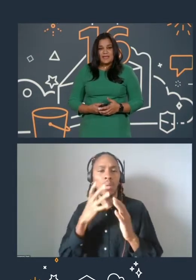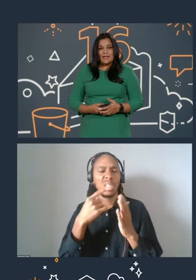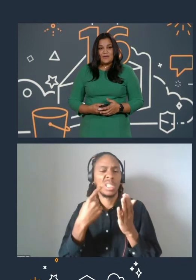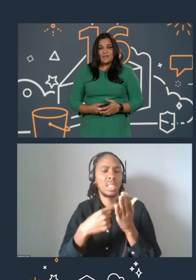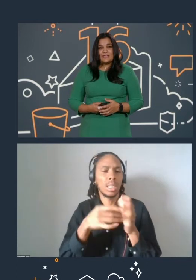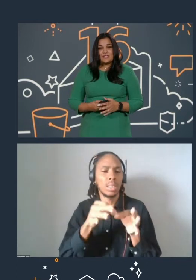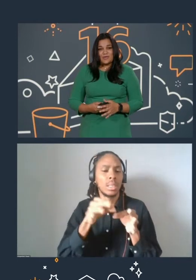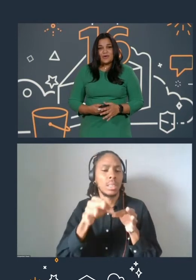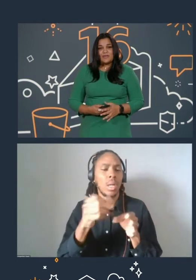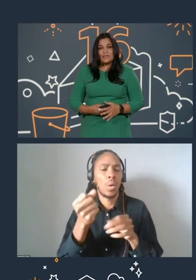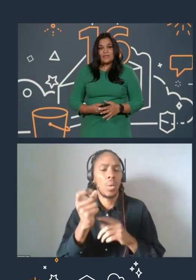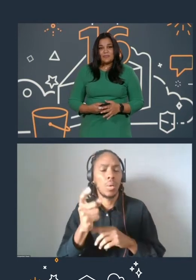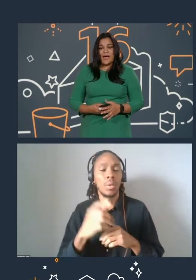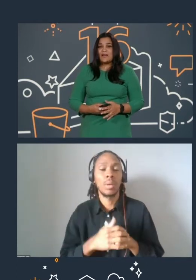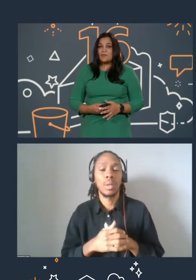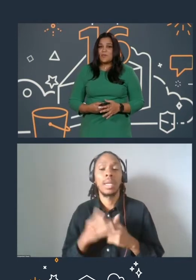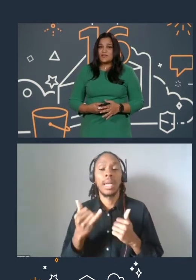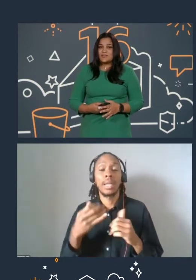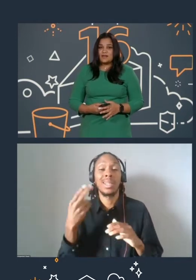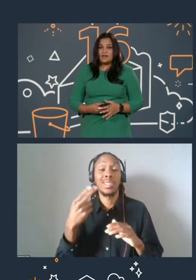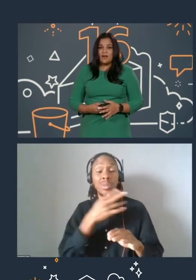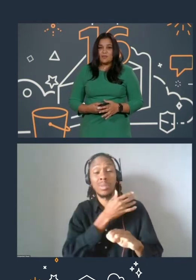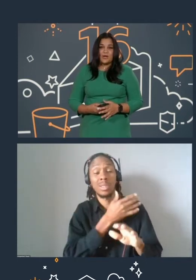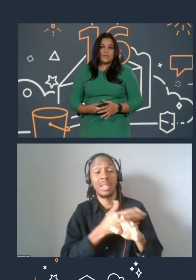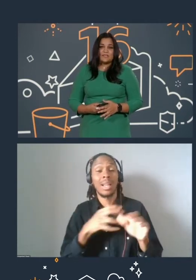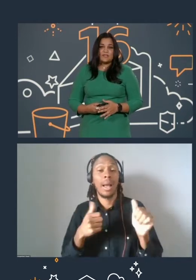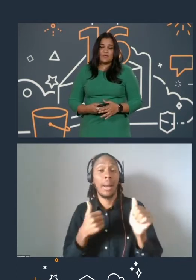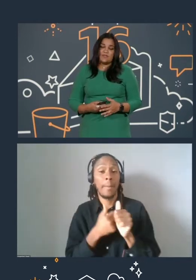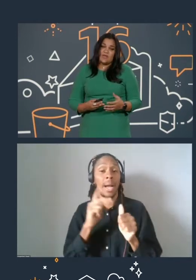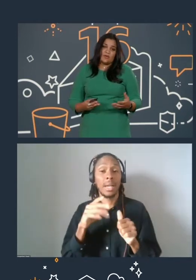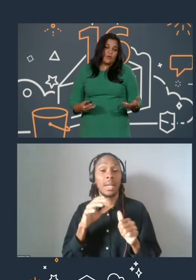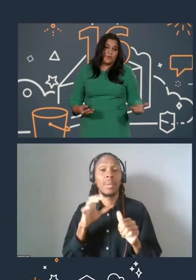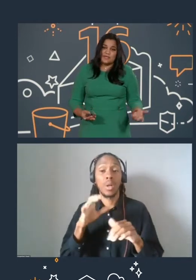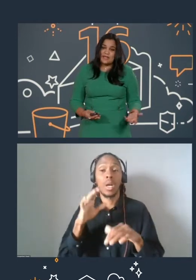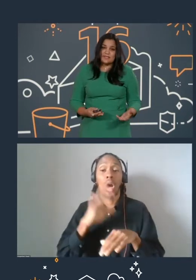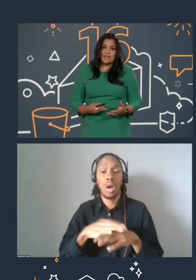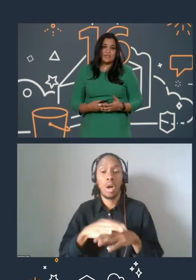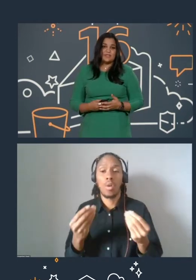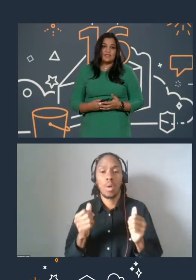Now, historically, backup was done on premises with a corporate data center,